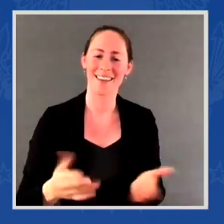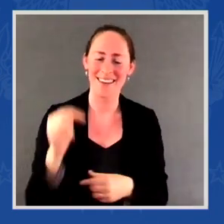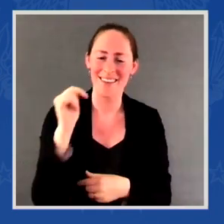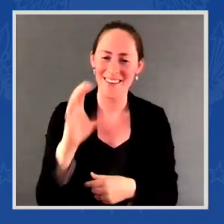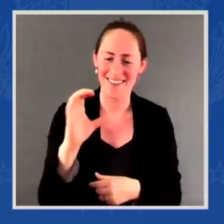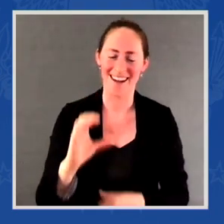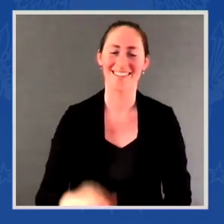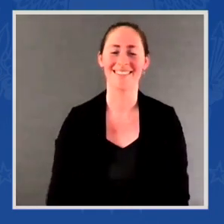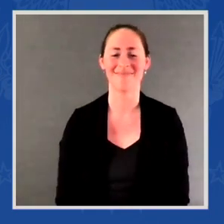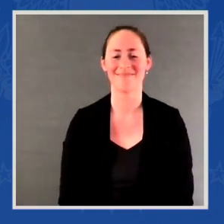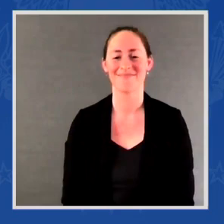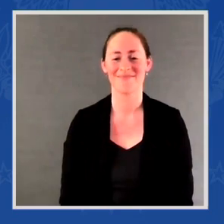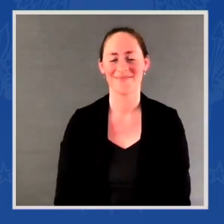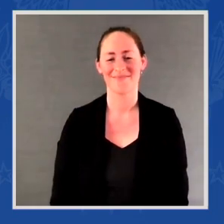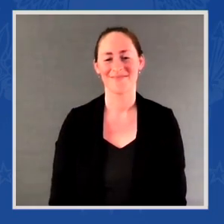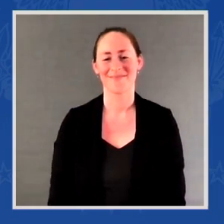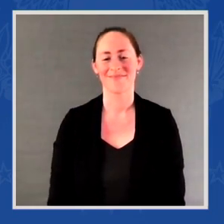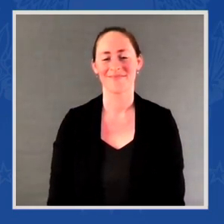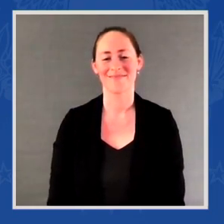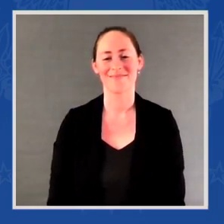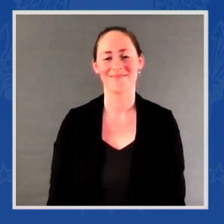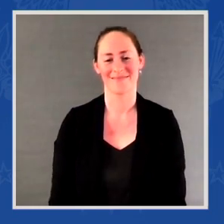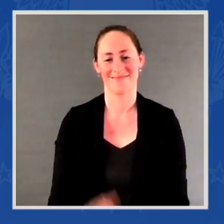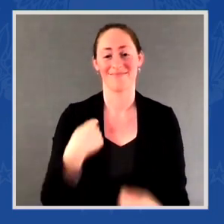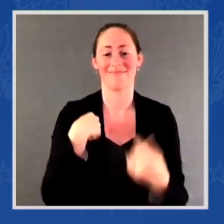We want to thank him for providing strong,